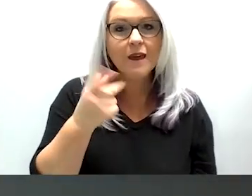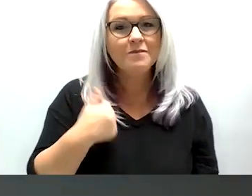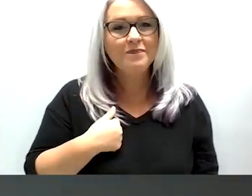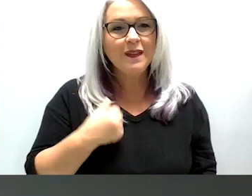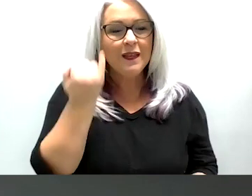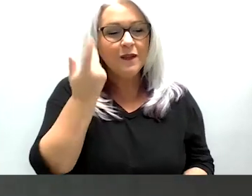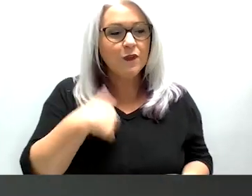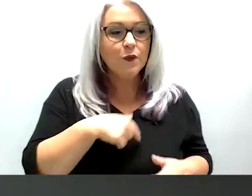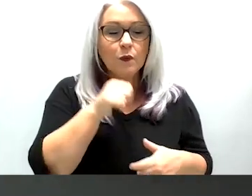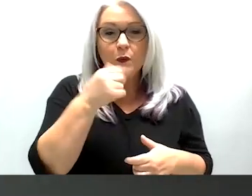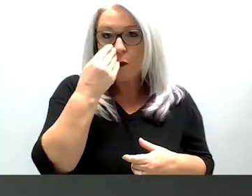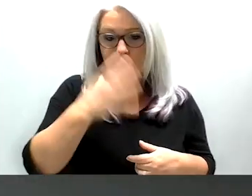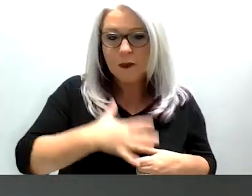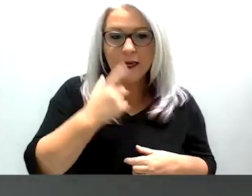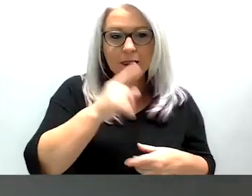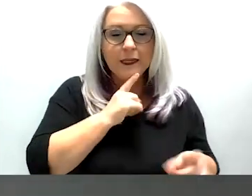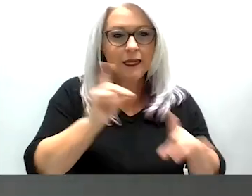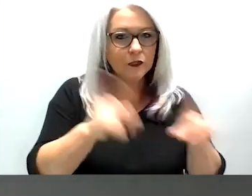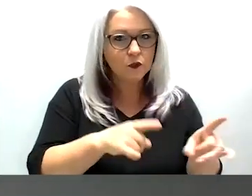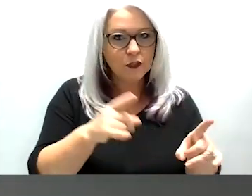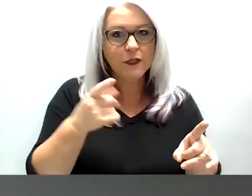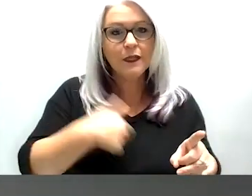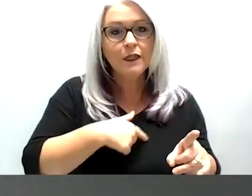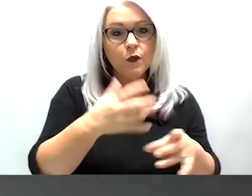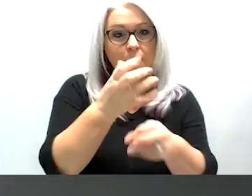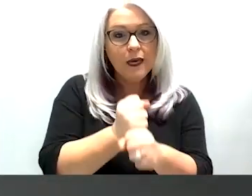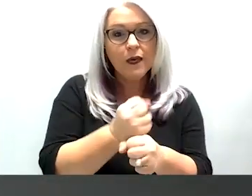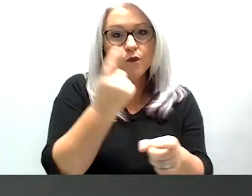don't mind answering how is the process of getting a reasonable accommodation of flex time at